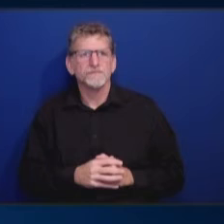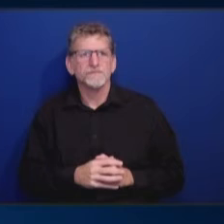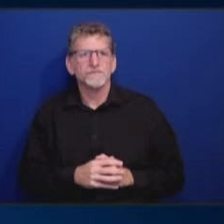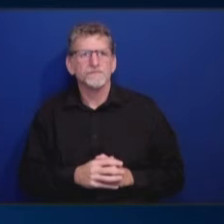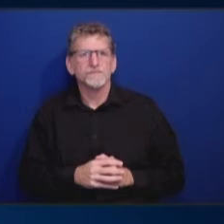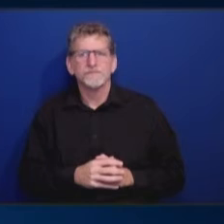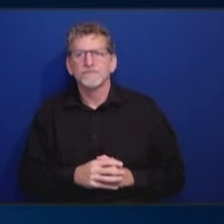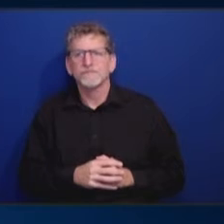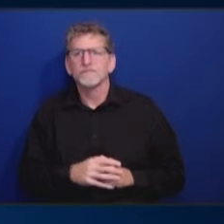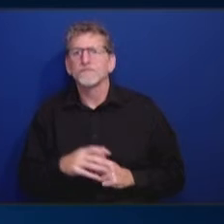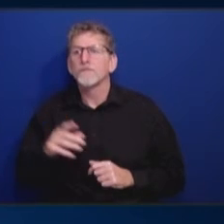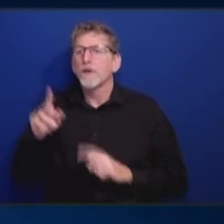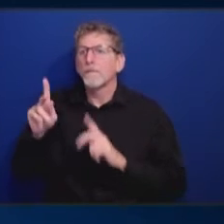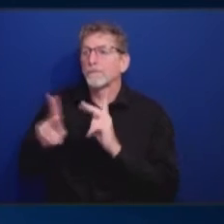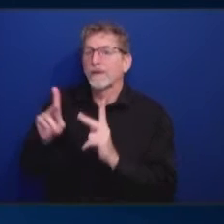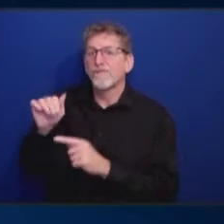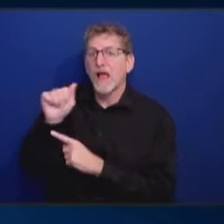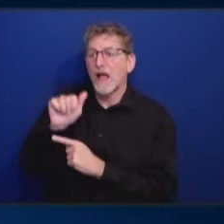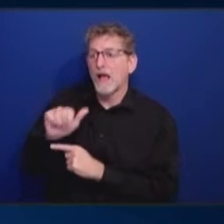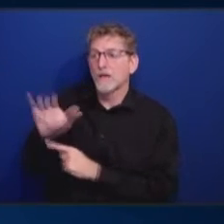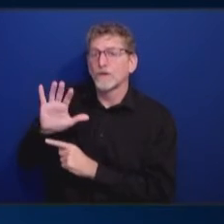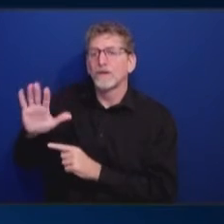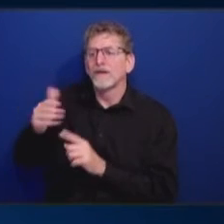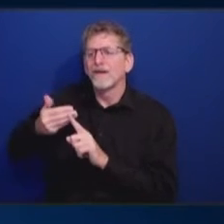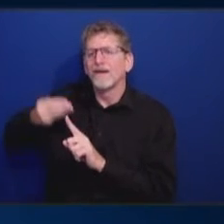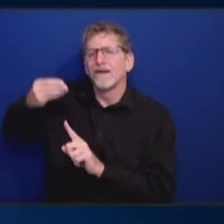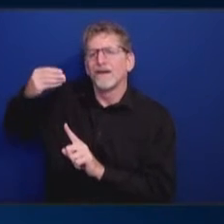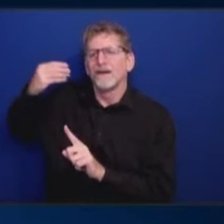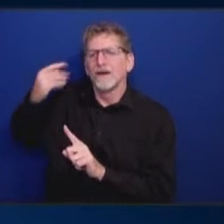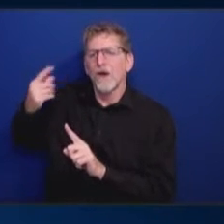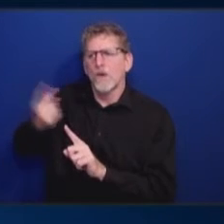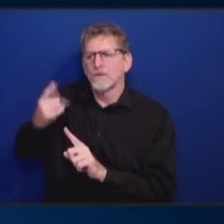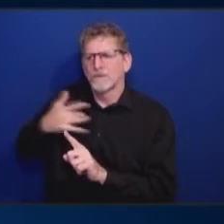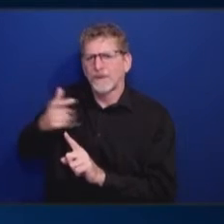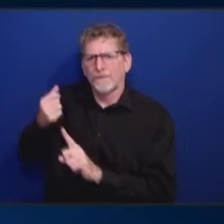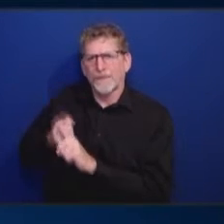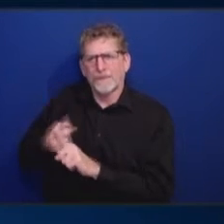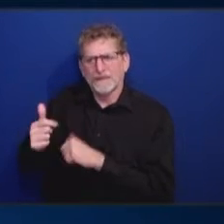in harm's way, almost no matter where these events are occurring.